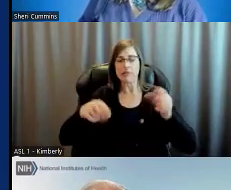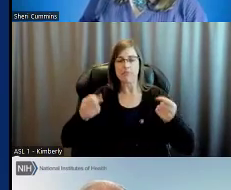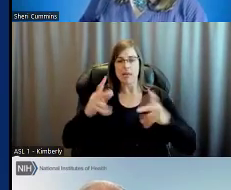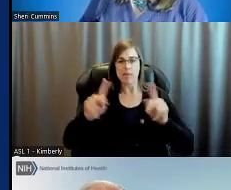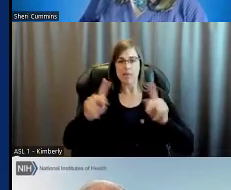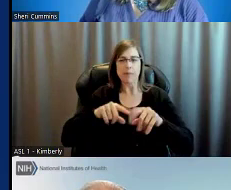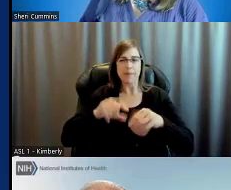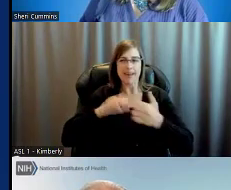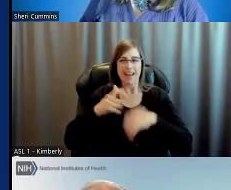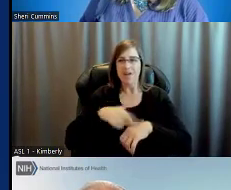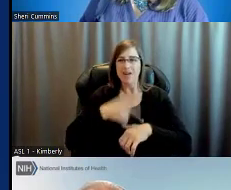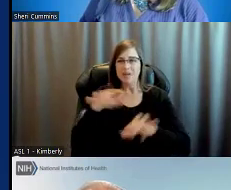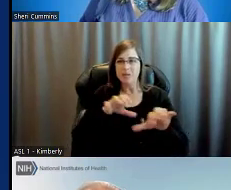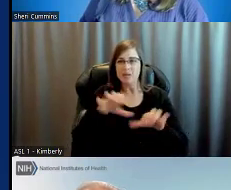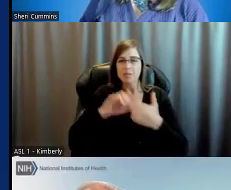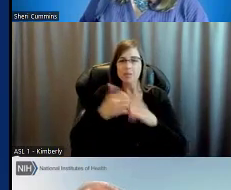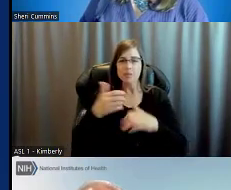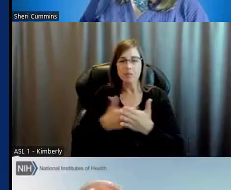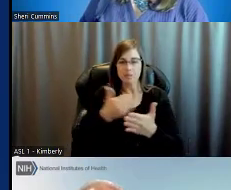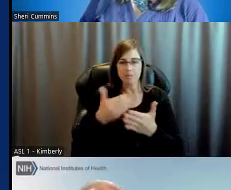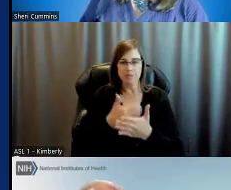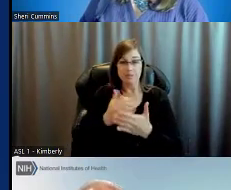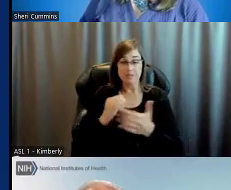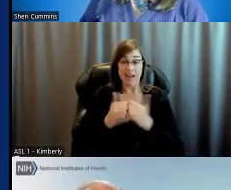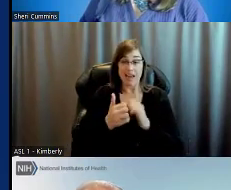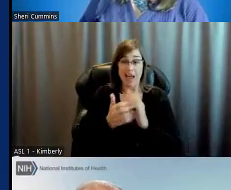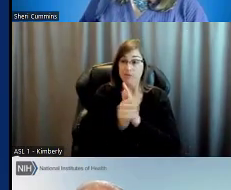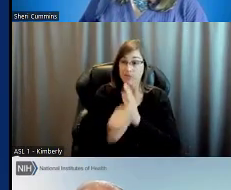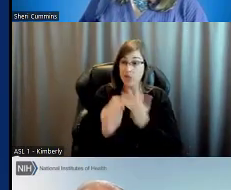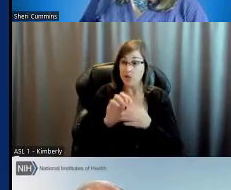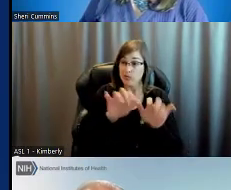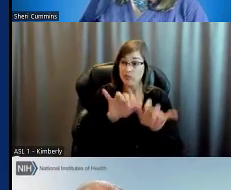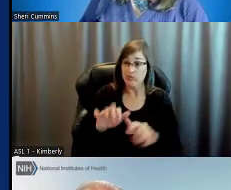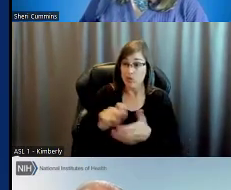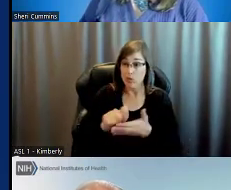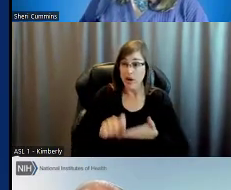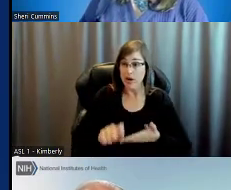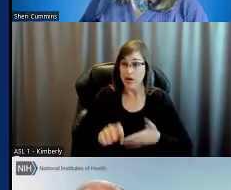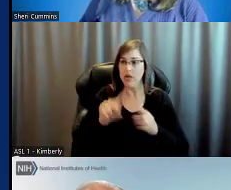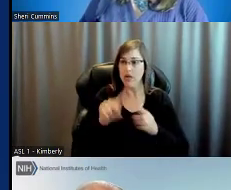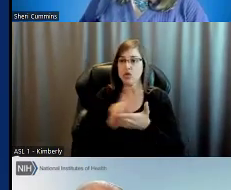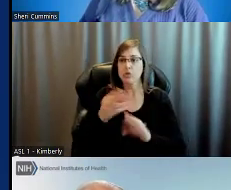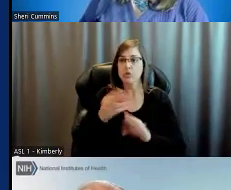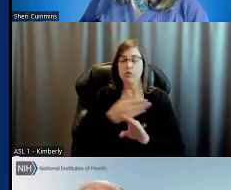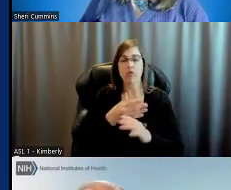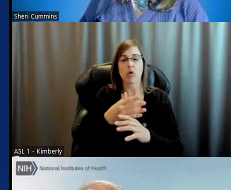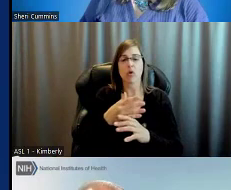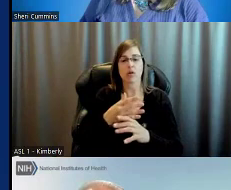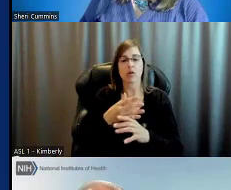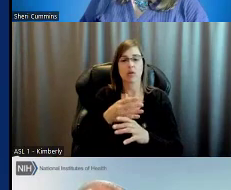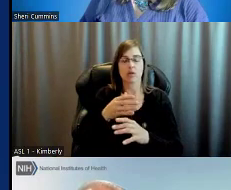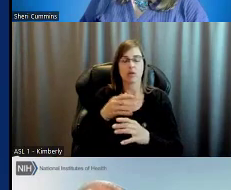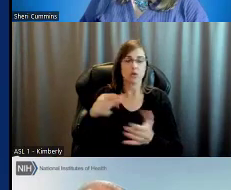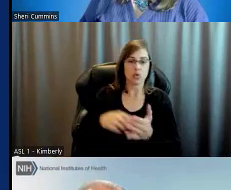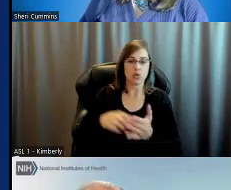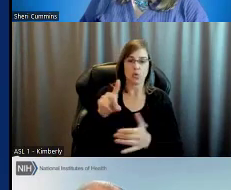and how new you are at it and how skilled a writer you are. But 2 weeks before the receipt date, I can tell you that's not enough time to do this.